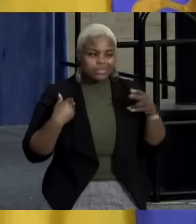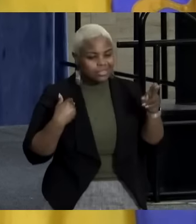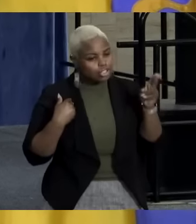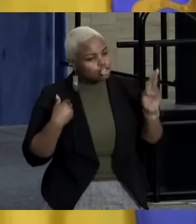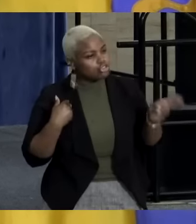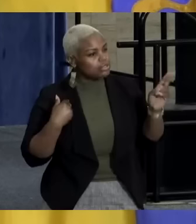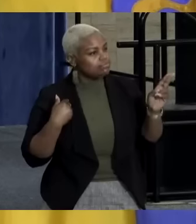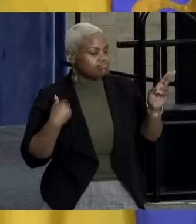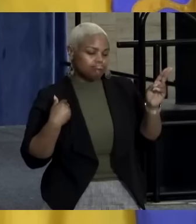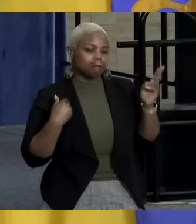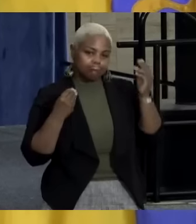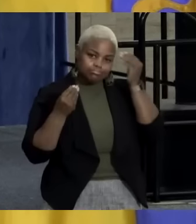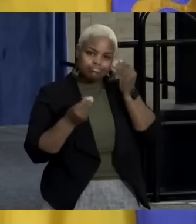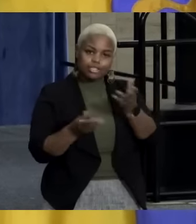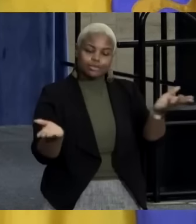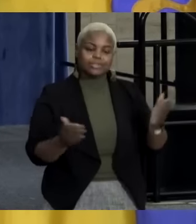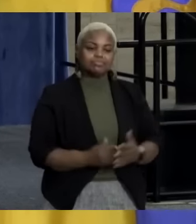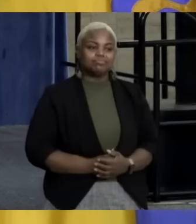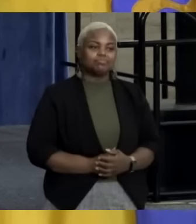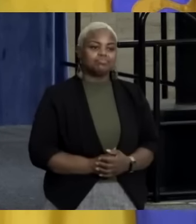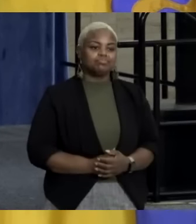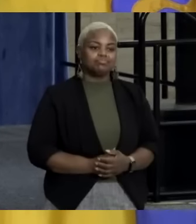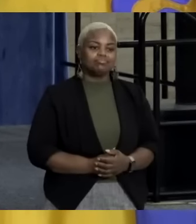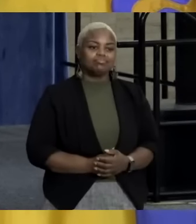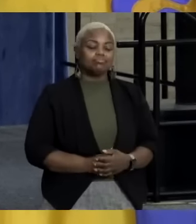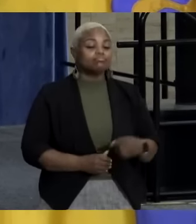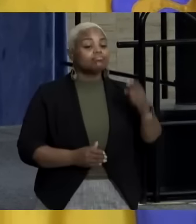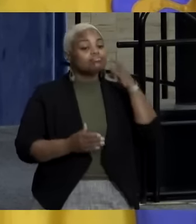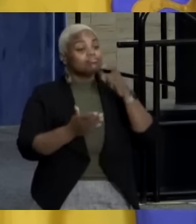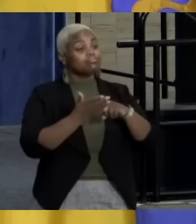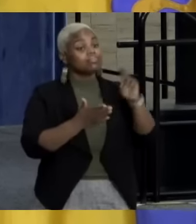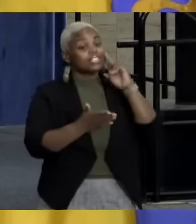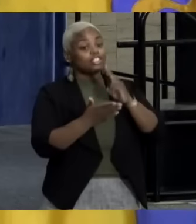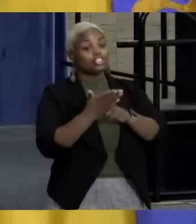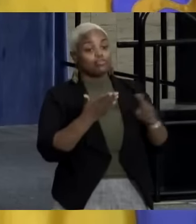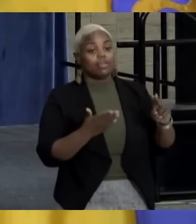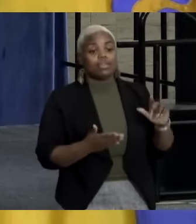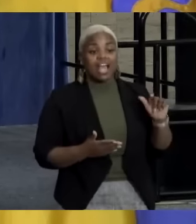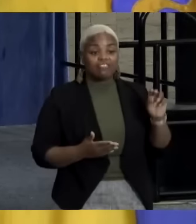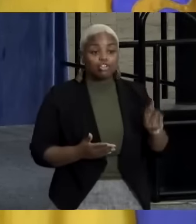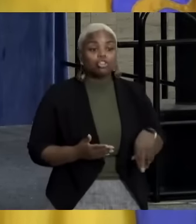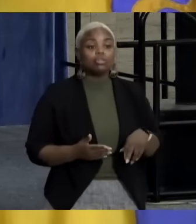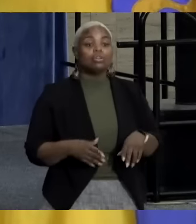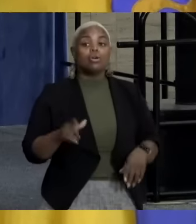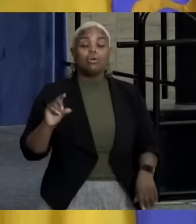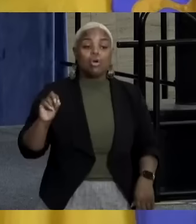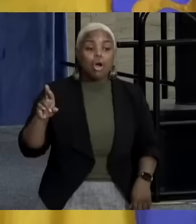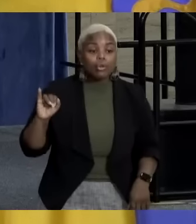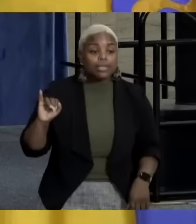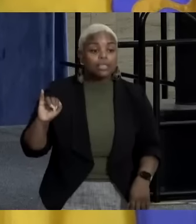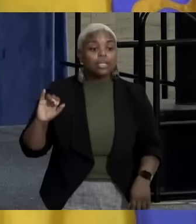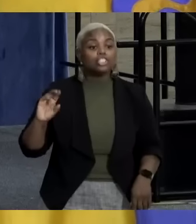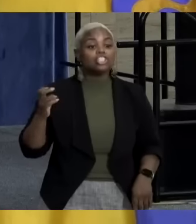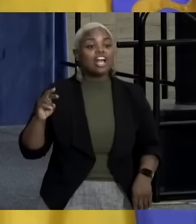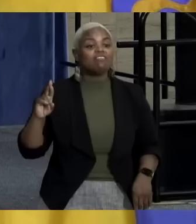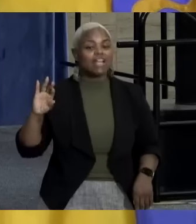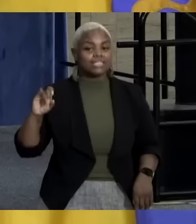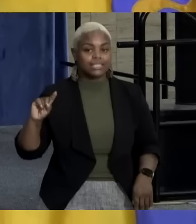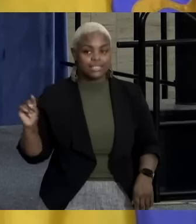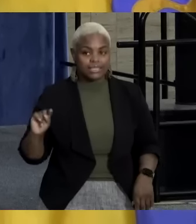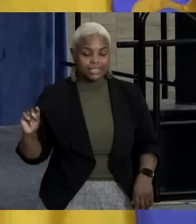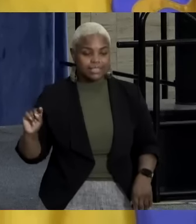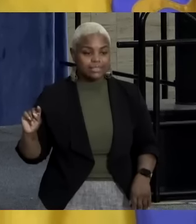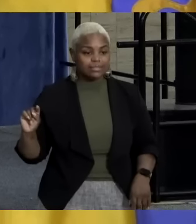I also want to recognize Secretary of Labor, Lori Chavez-DeRemer, and thank you again for